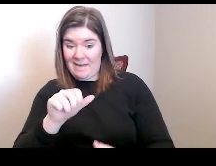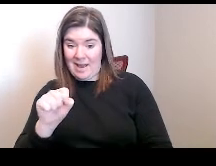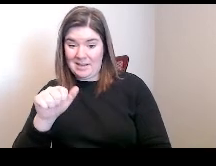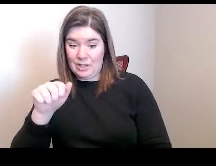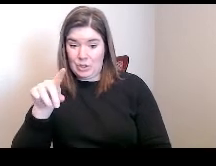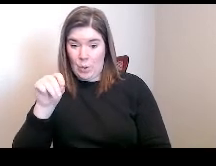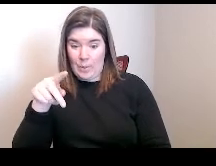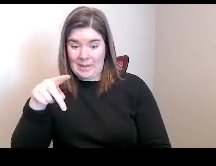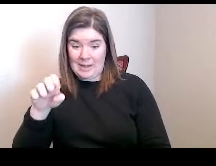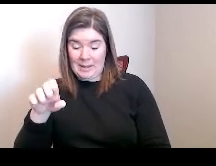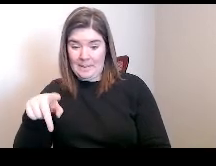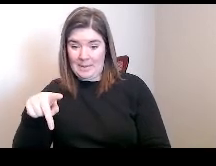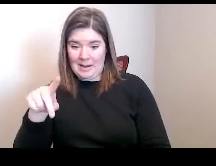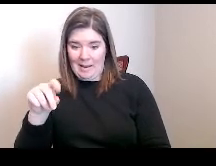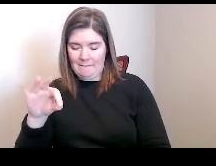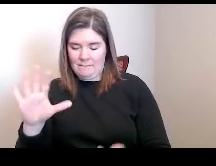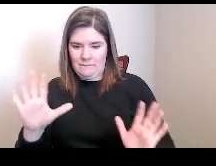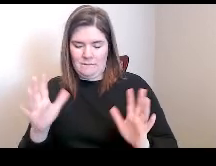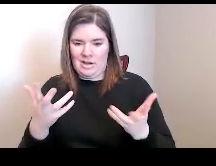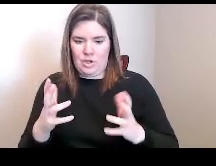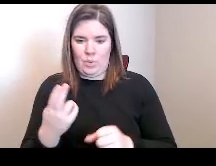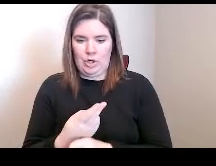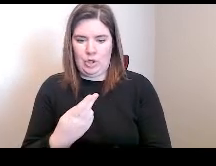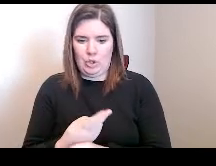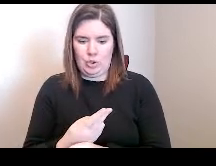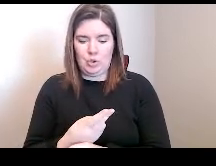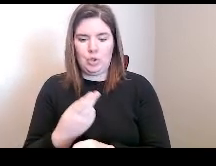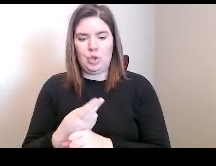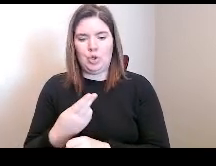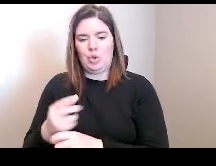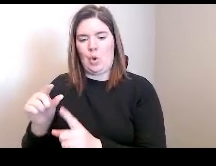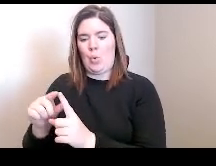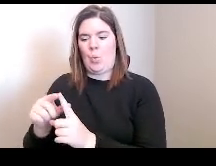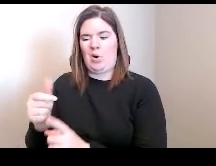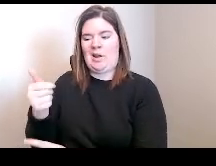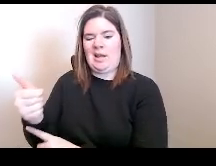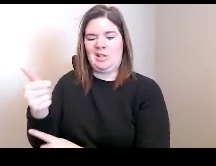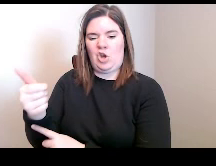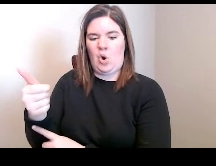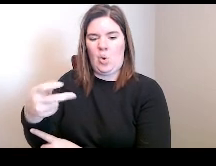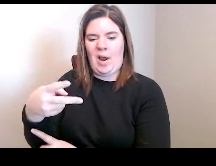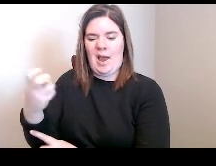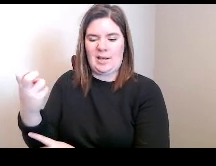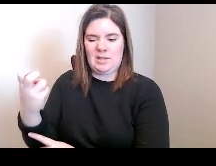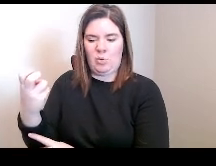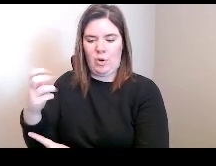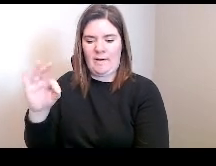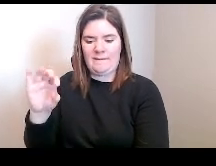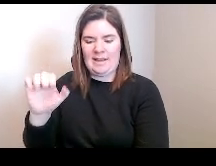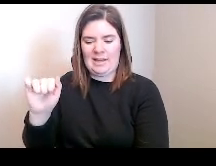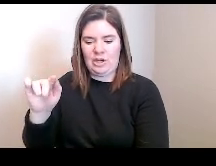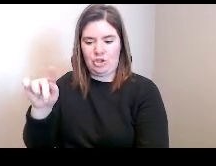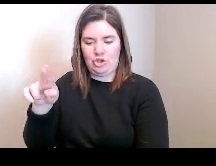I want to use Office's own export feature. So, I'm going to choose PDF from my file type.